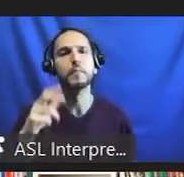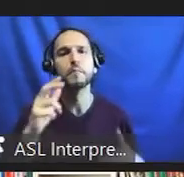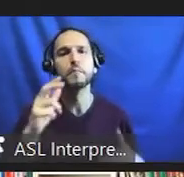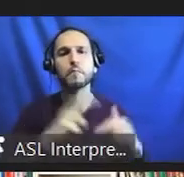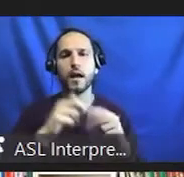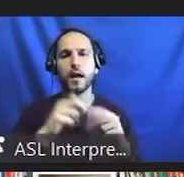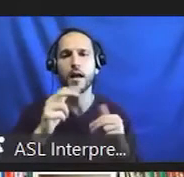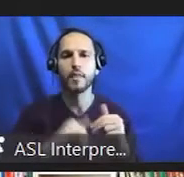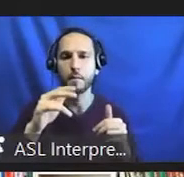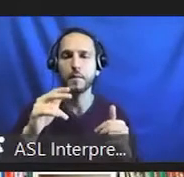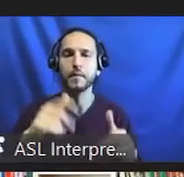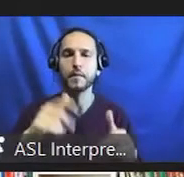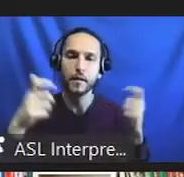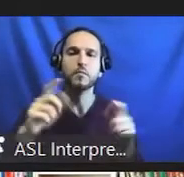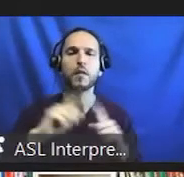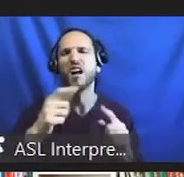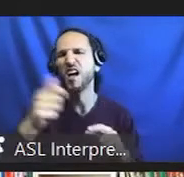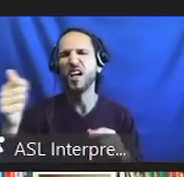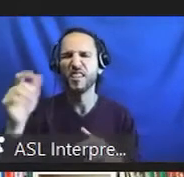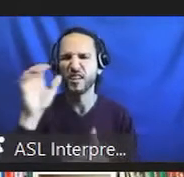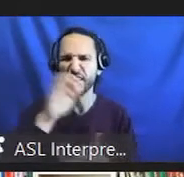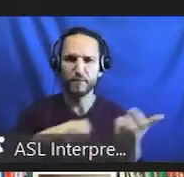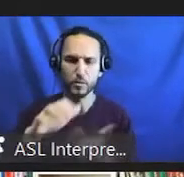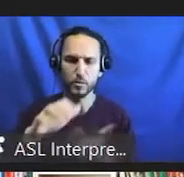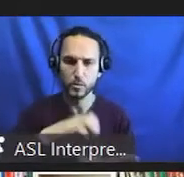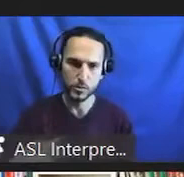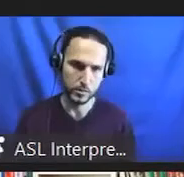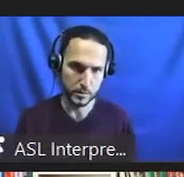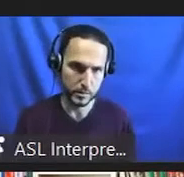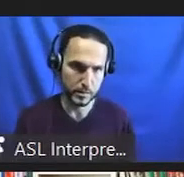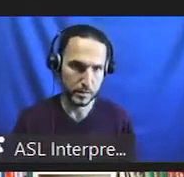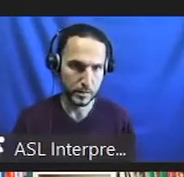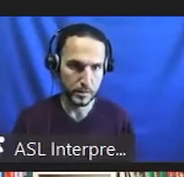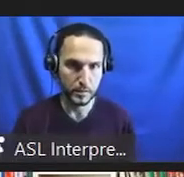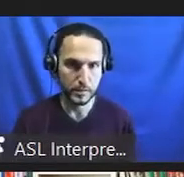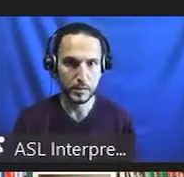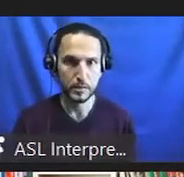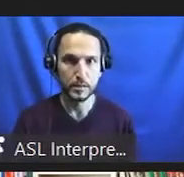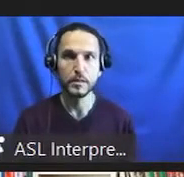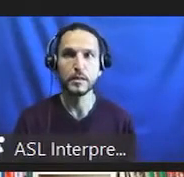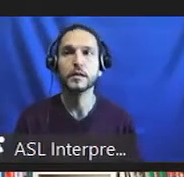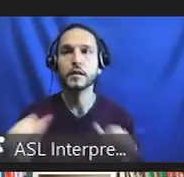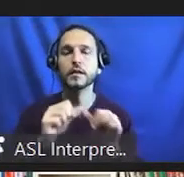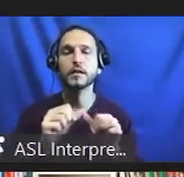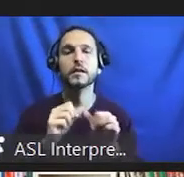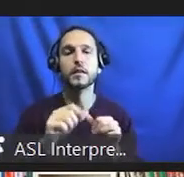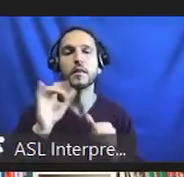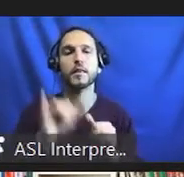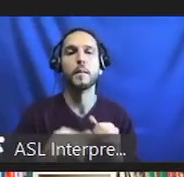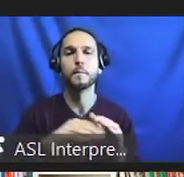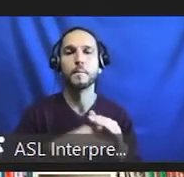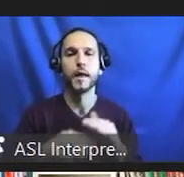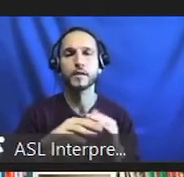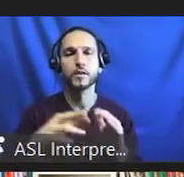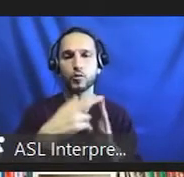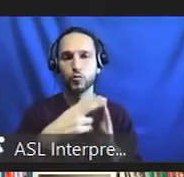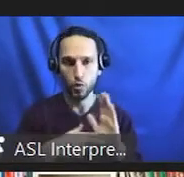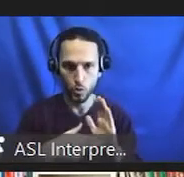But the other things, it's a little confusing. So continuing with the basic rule here, the next slide,